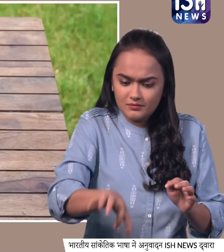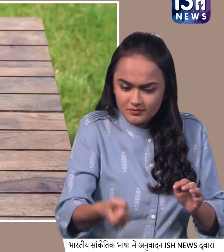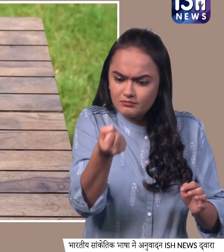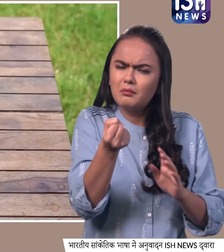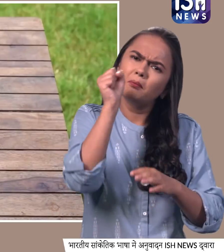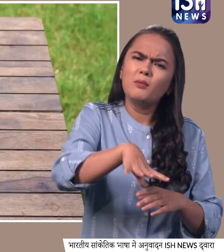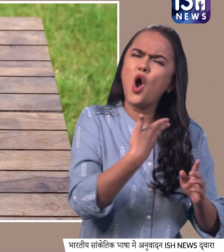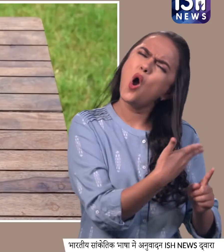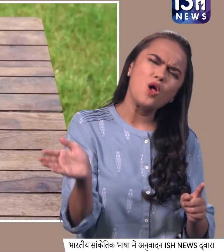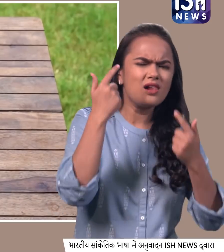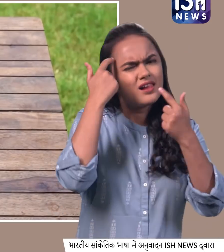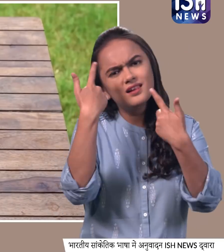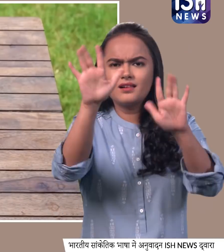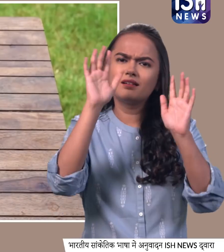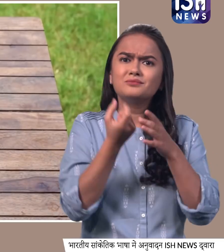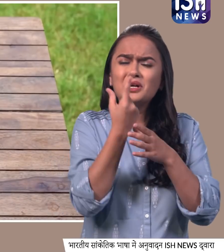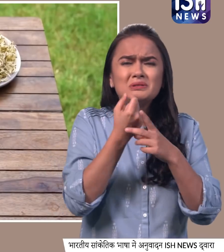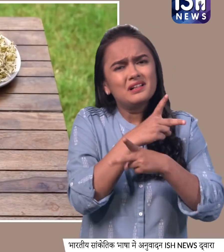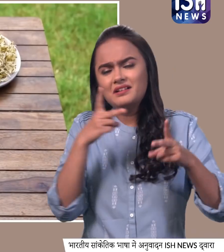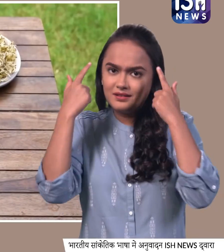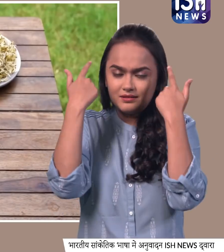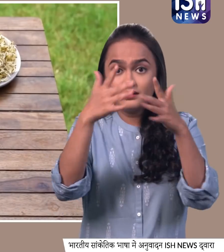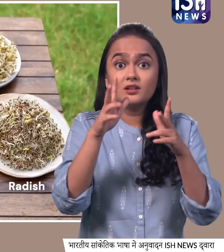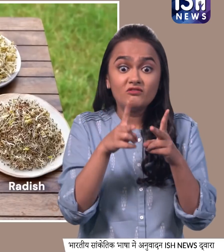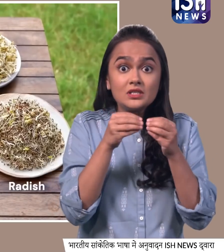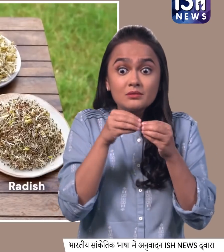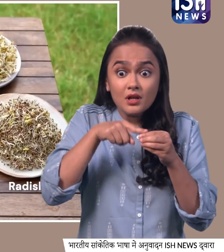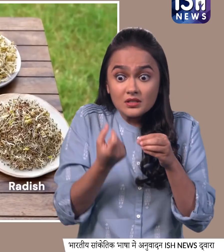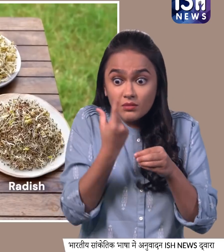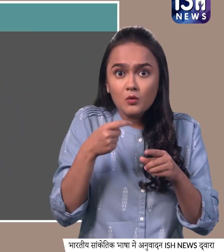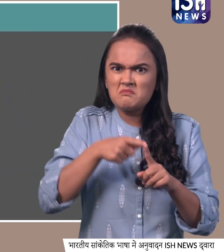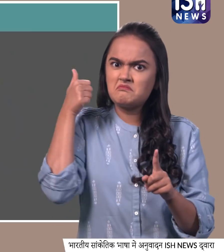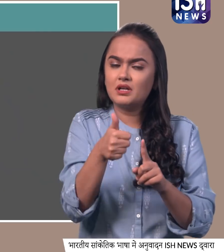You can use any sprouts that you want. The best are vegetable sprouts